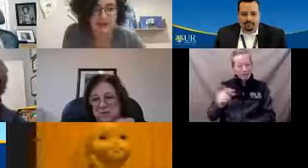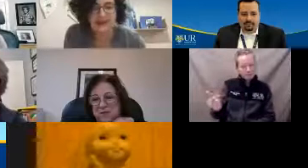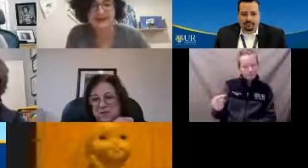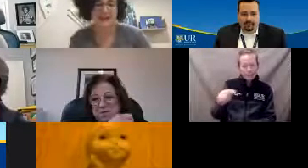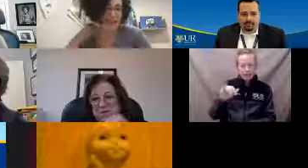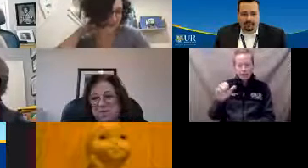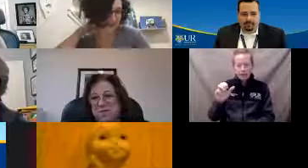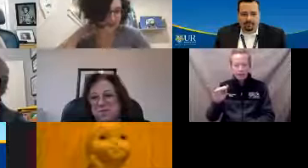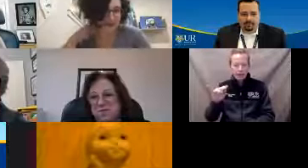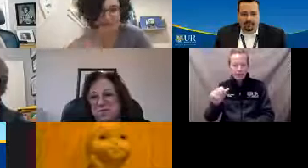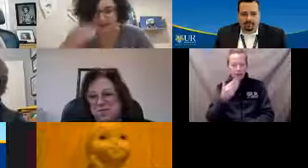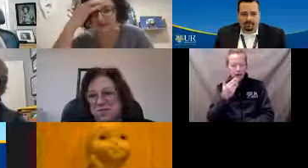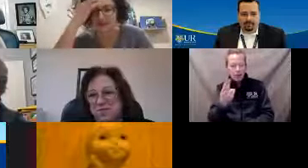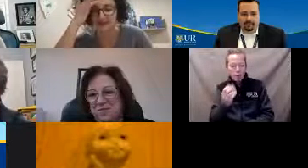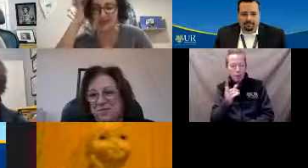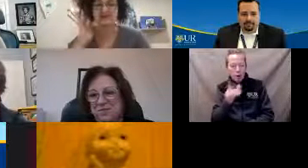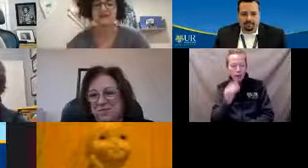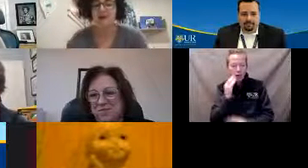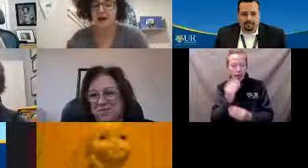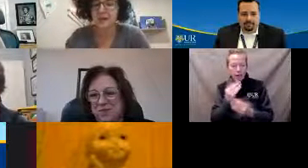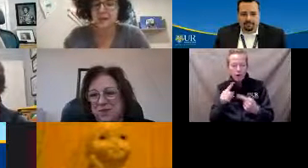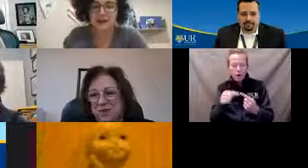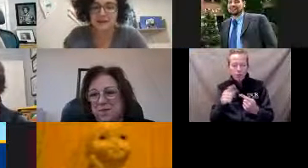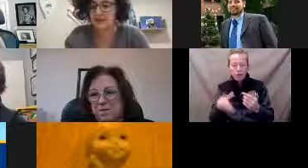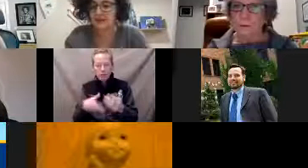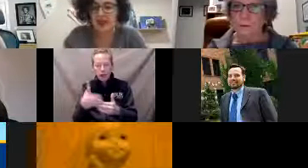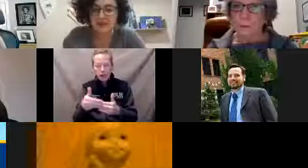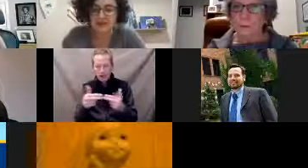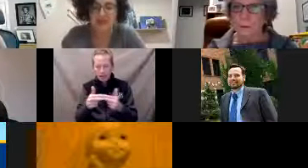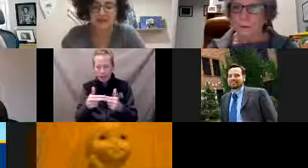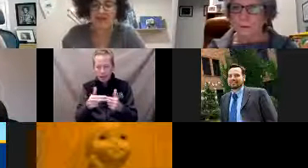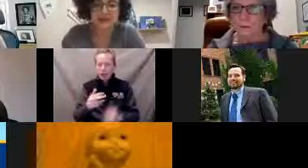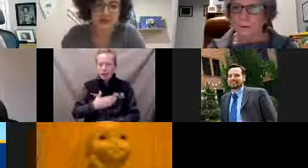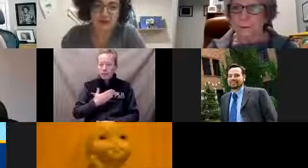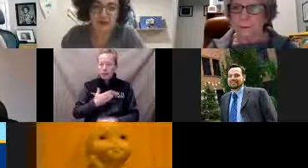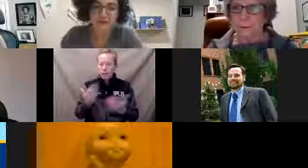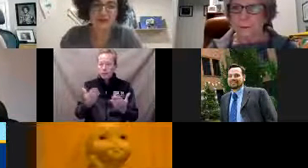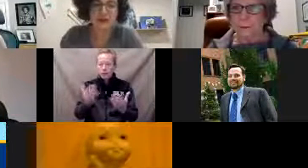Holly and I will let you know when to advance. Happy to be here and thank you for having me.